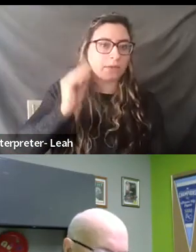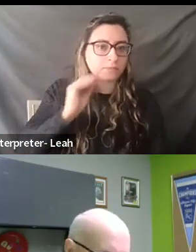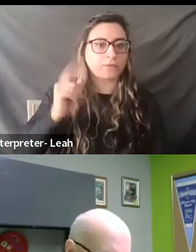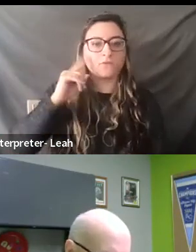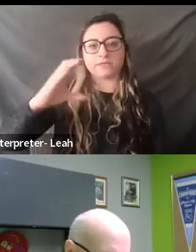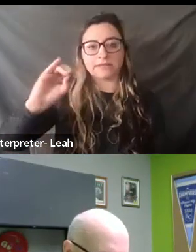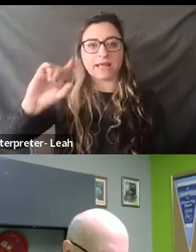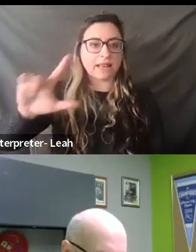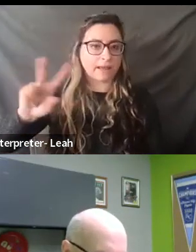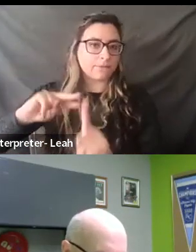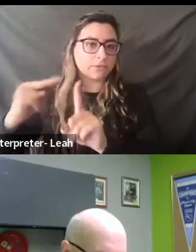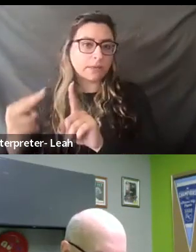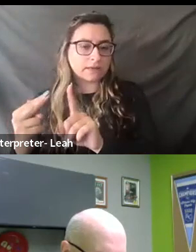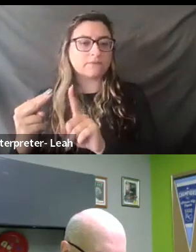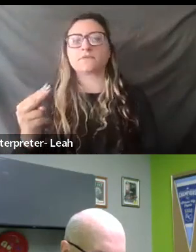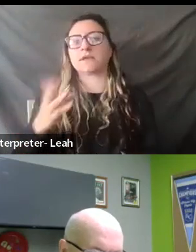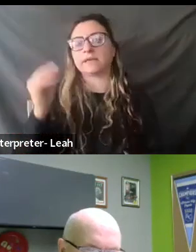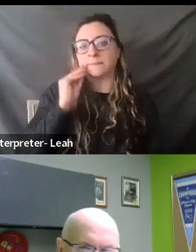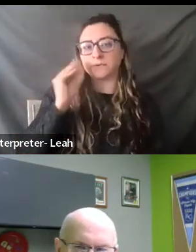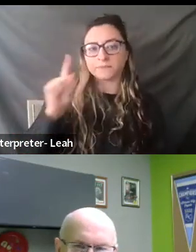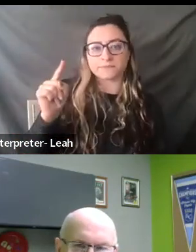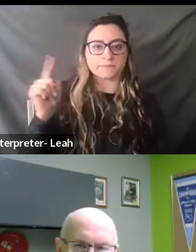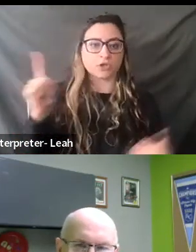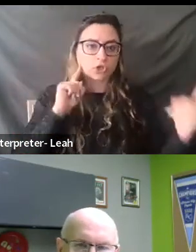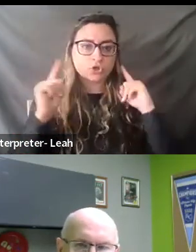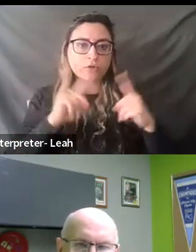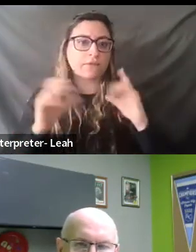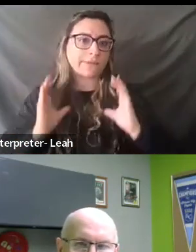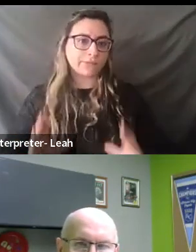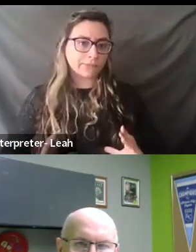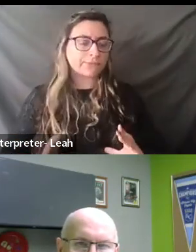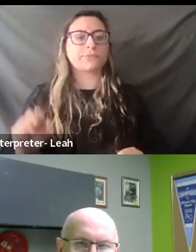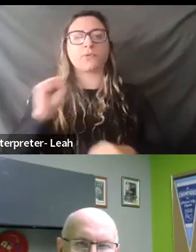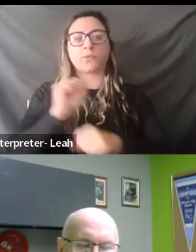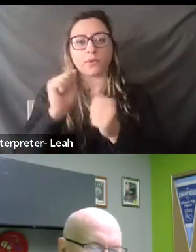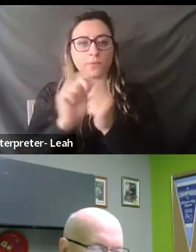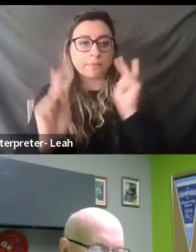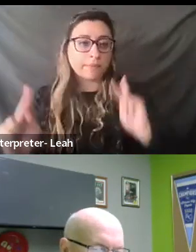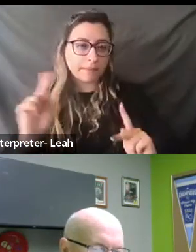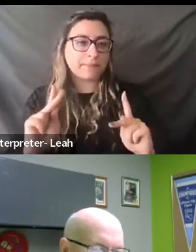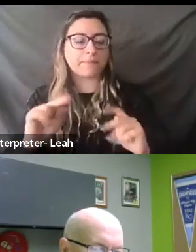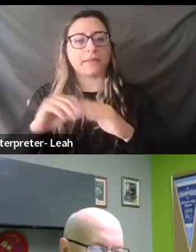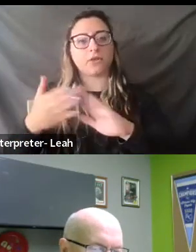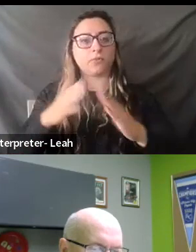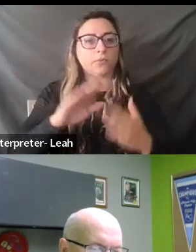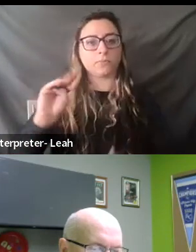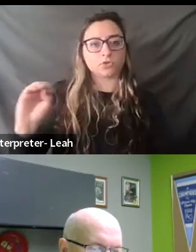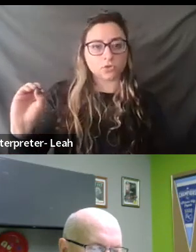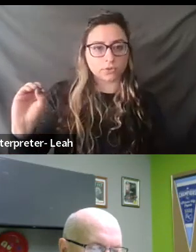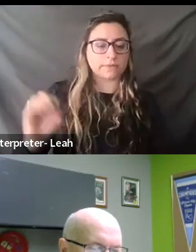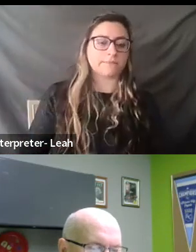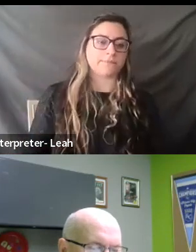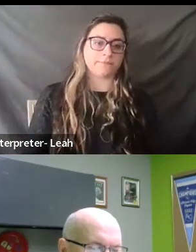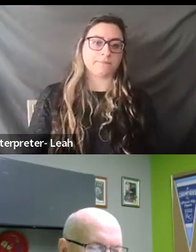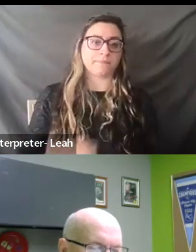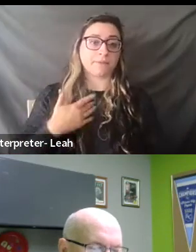We have been, as said, just working hard to identify the gaps and barriers people with disabilities are facing through things like focus groups and surveying consumers and working with our centers for independent living partners that are here.